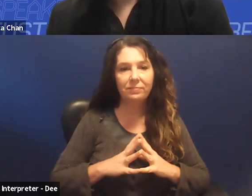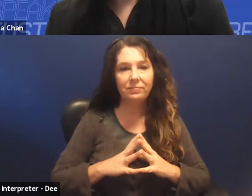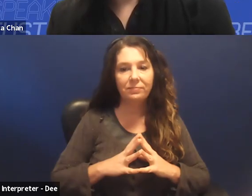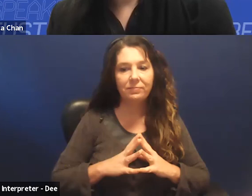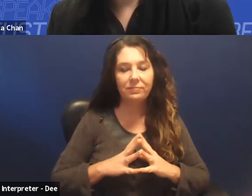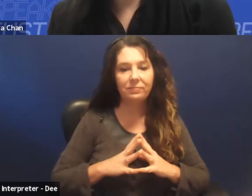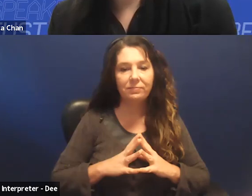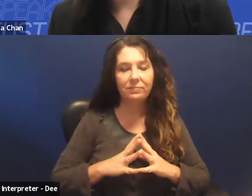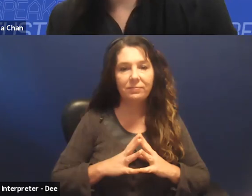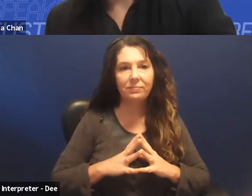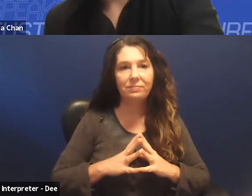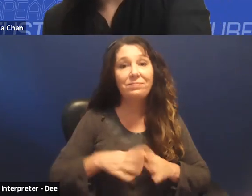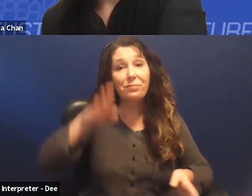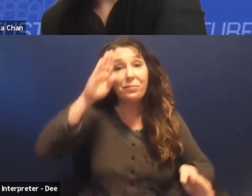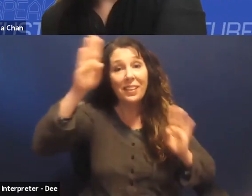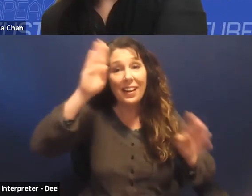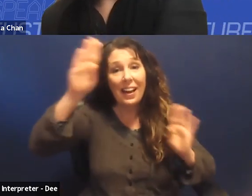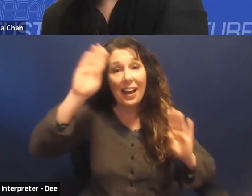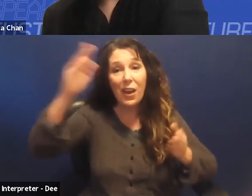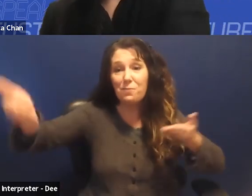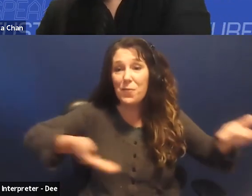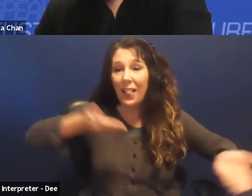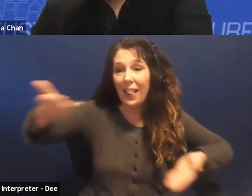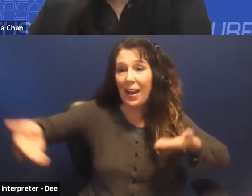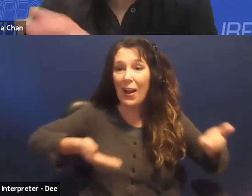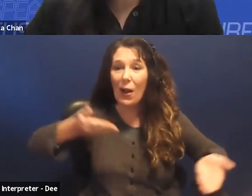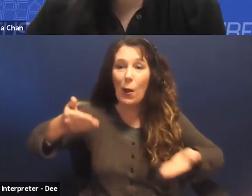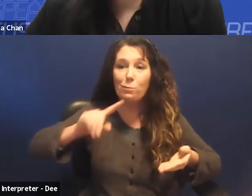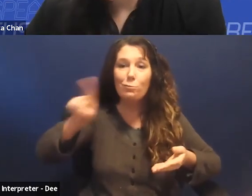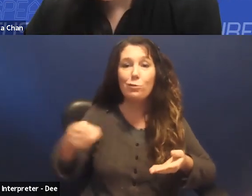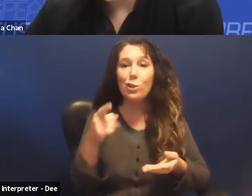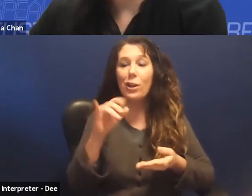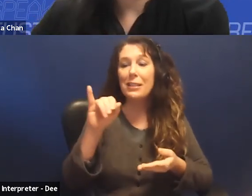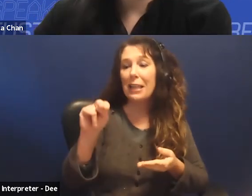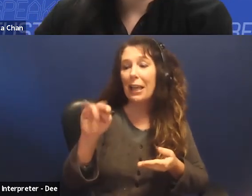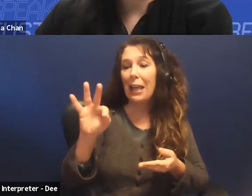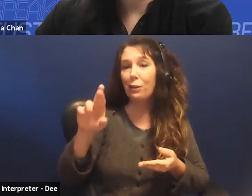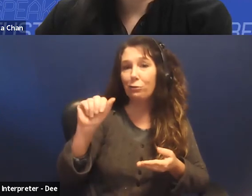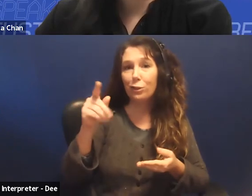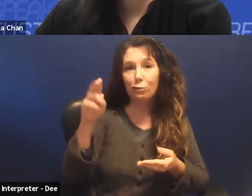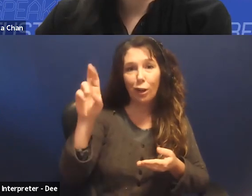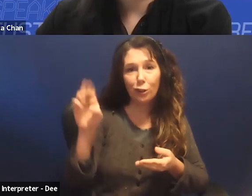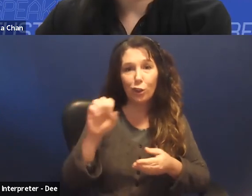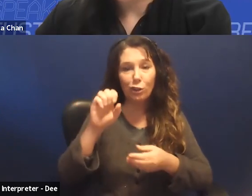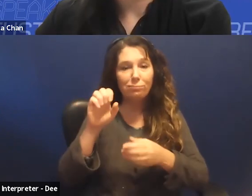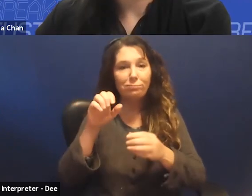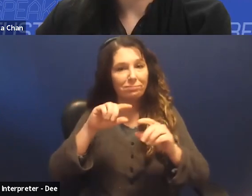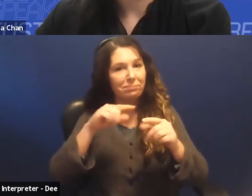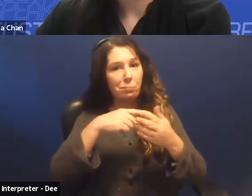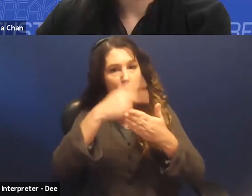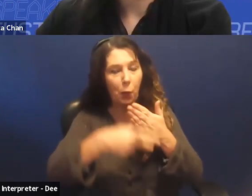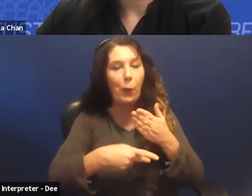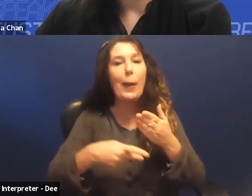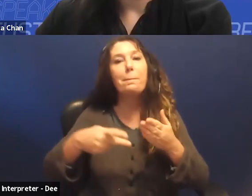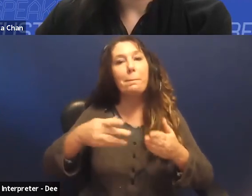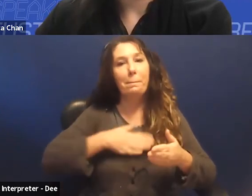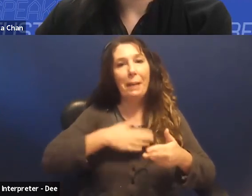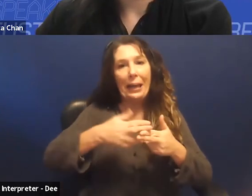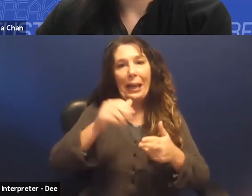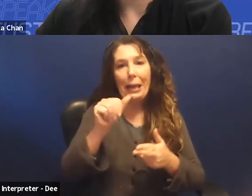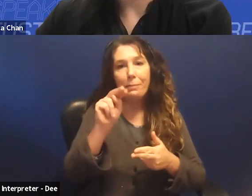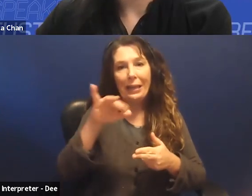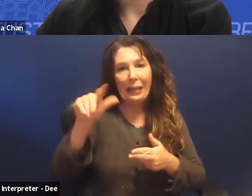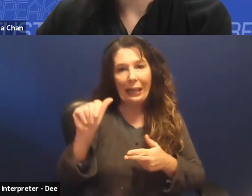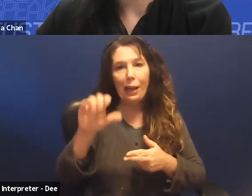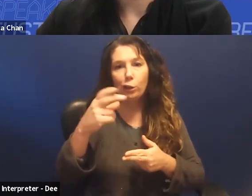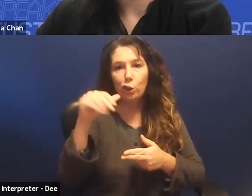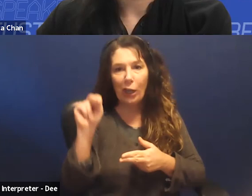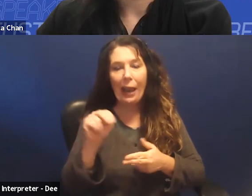Hi everyone, welcome to the just infrastructure speaker series. My name is Anita Chan, and along with cara cara Hollyoaks, and indeed Gupta, my fellow co leads of the just infrastructures initiative.